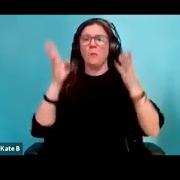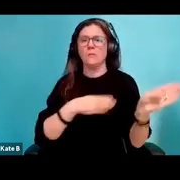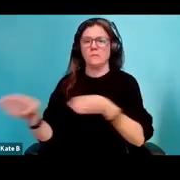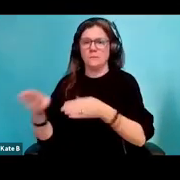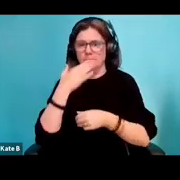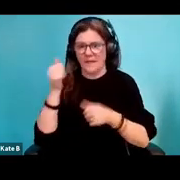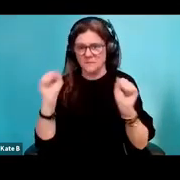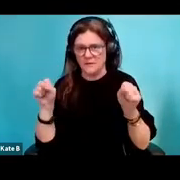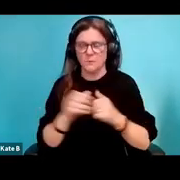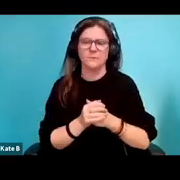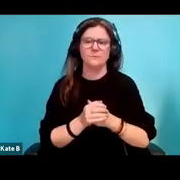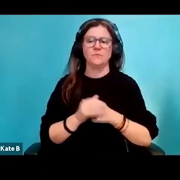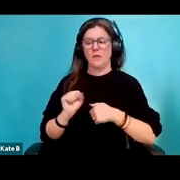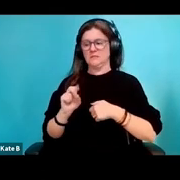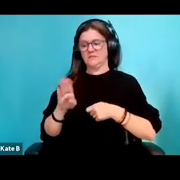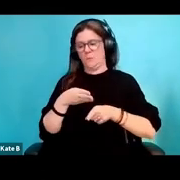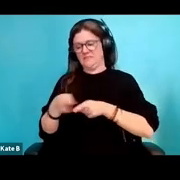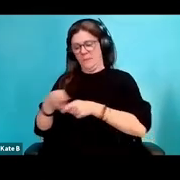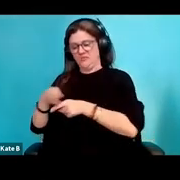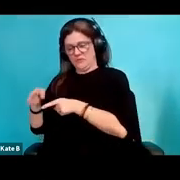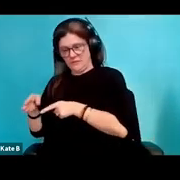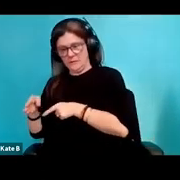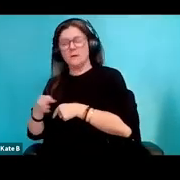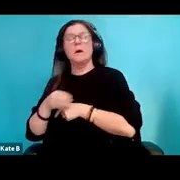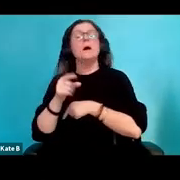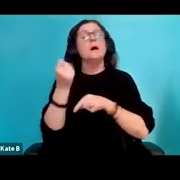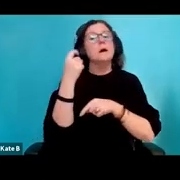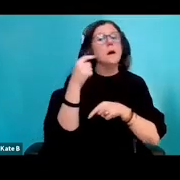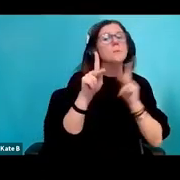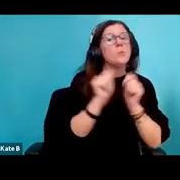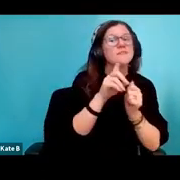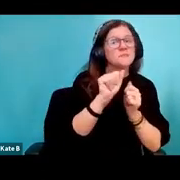Regardless of subspecialty people with disability need primary care providers and OB is a tenet